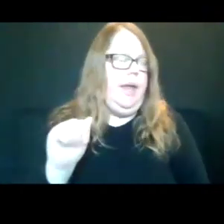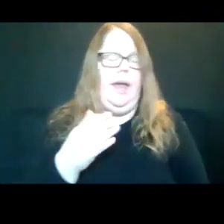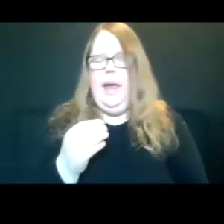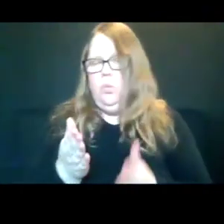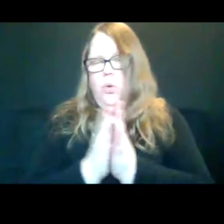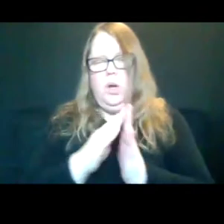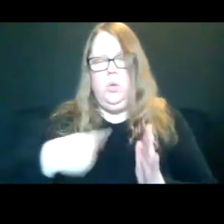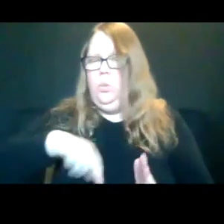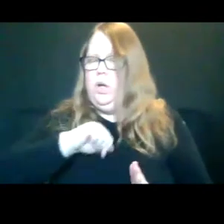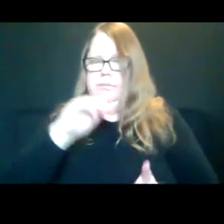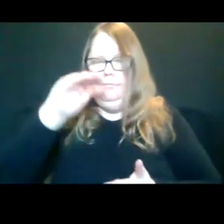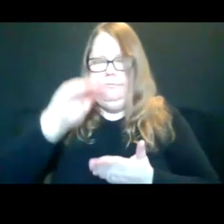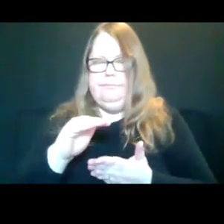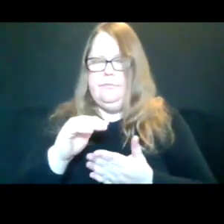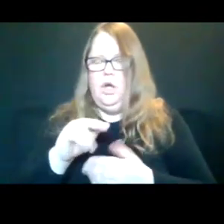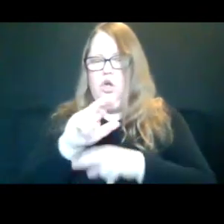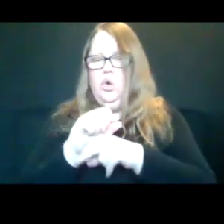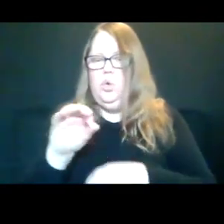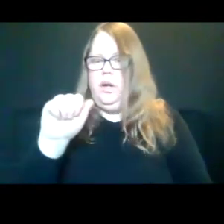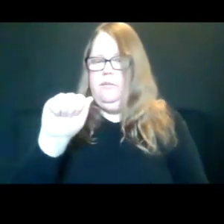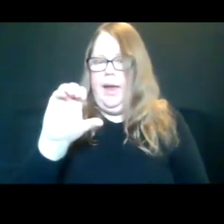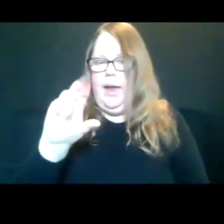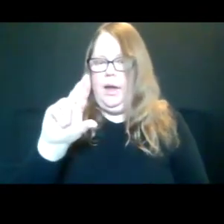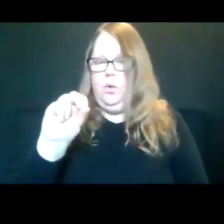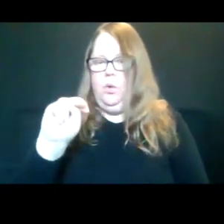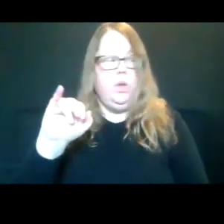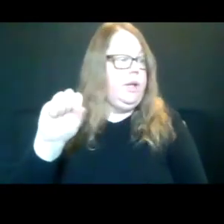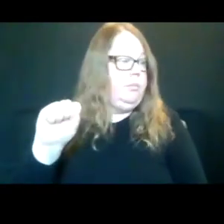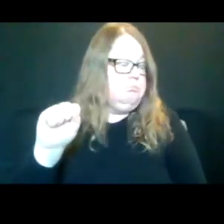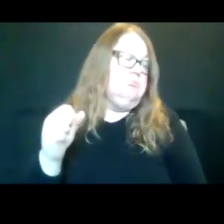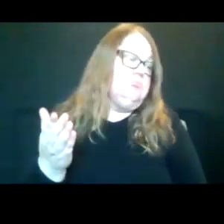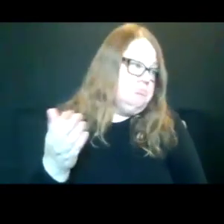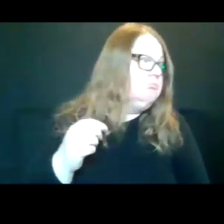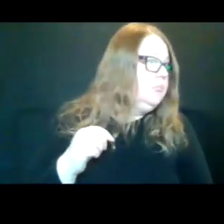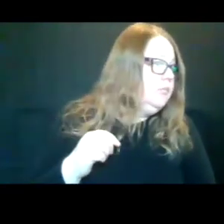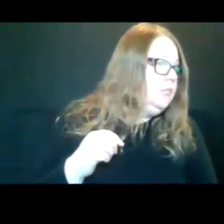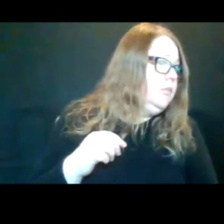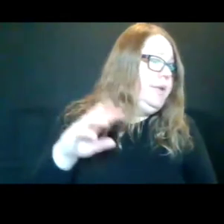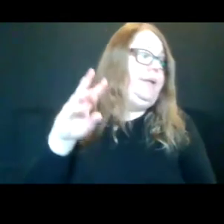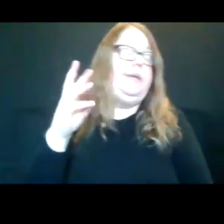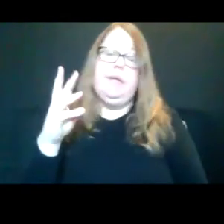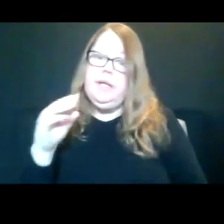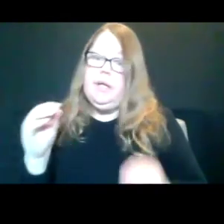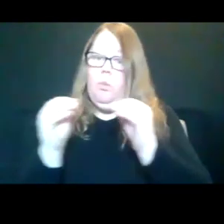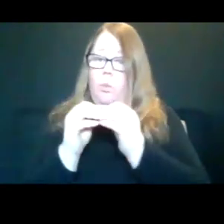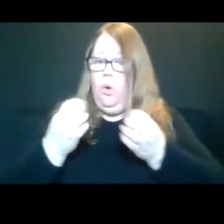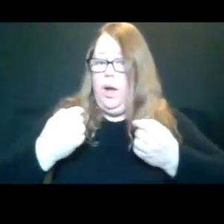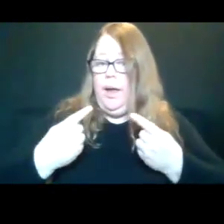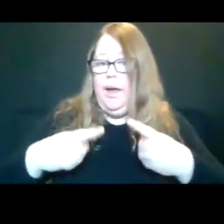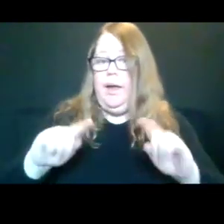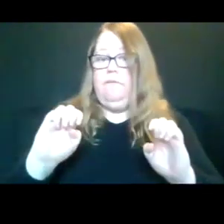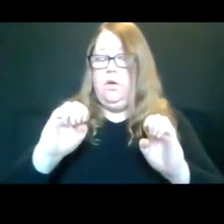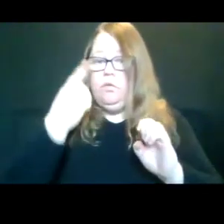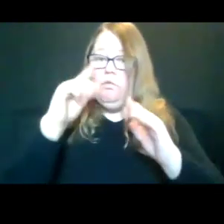to not use acronyms • More efforts for diversity and inclusion